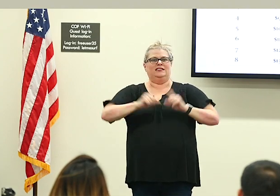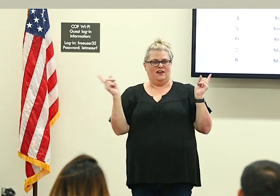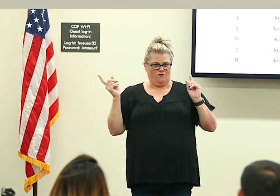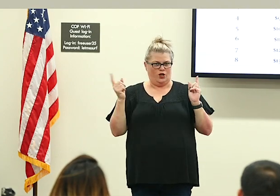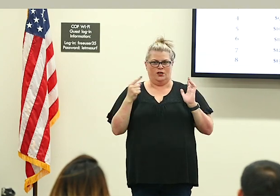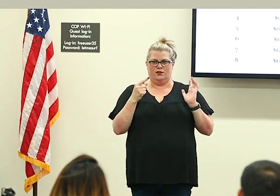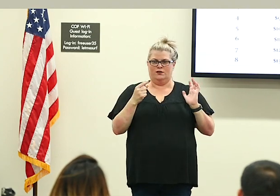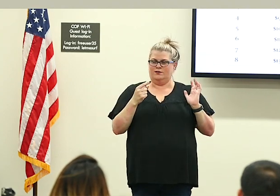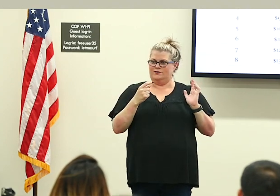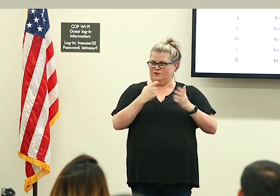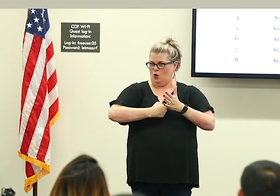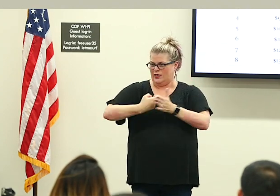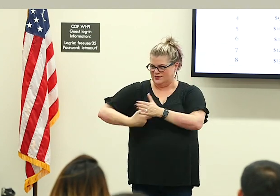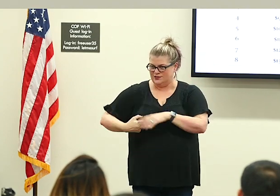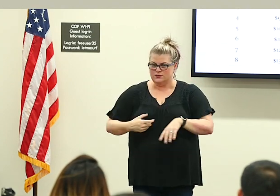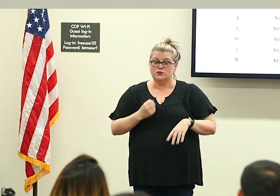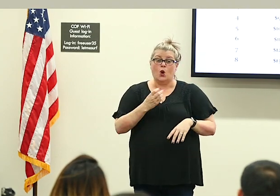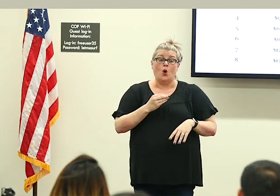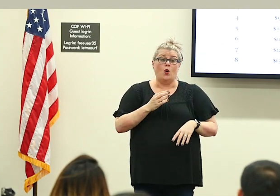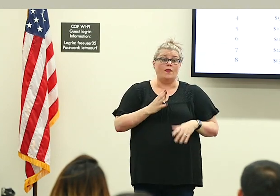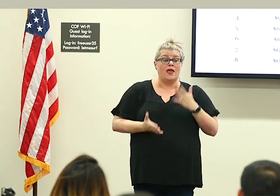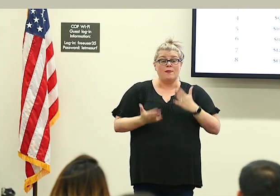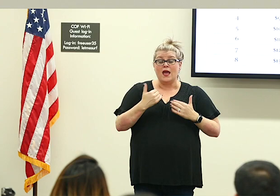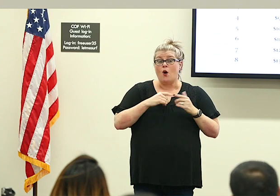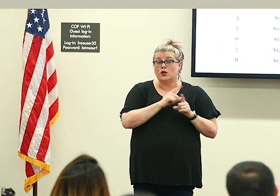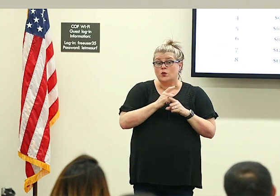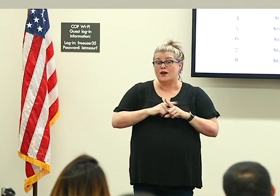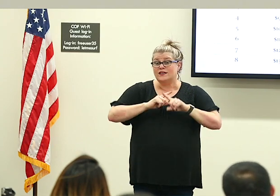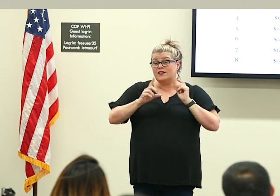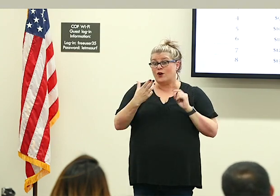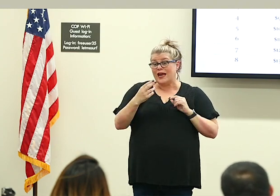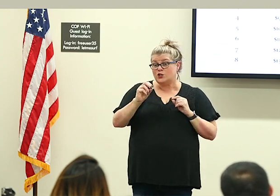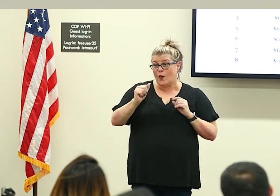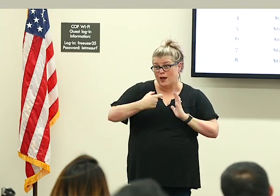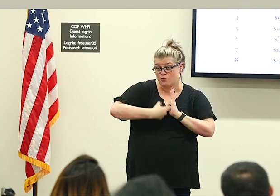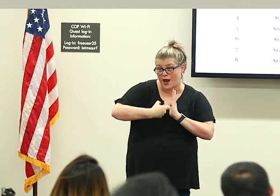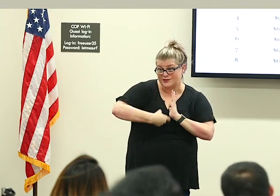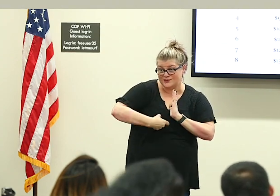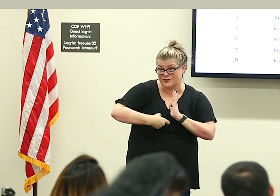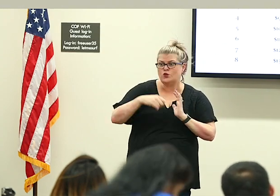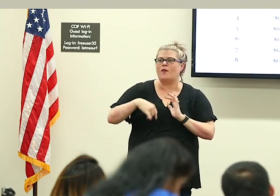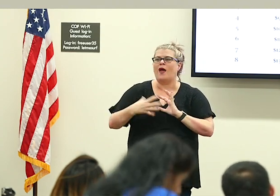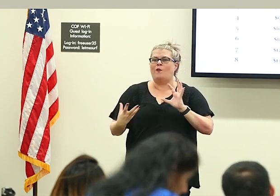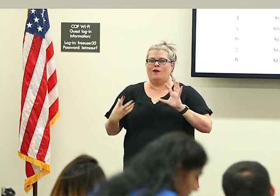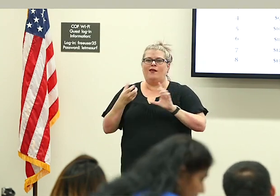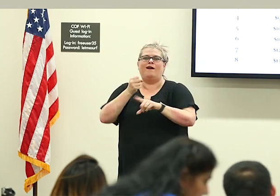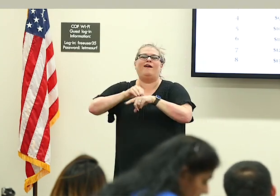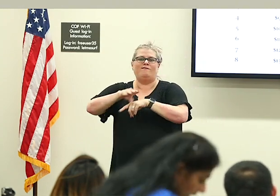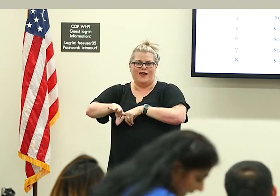which will change the sales price. And some of them have a different income bands. So some homes are...